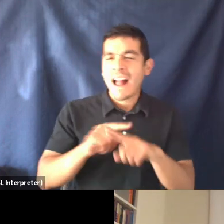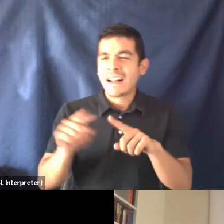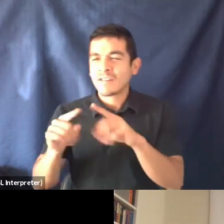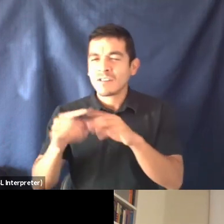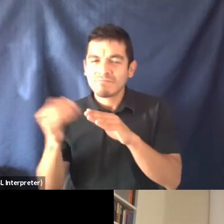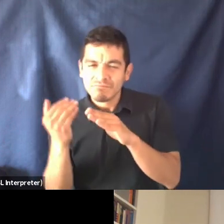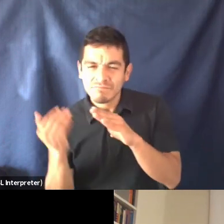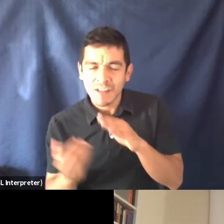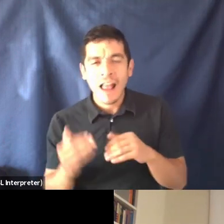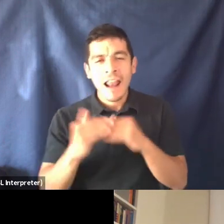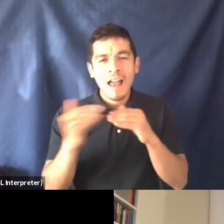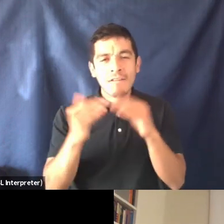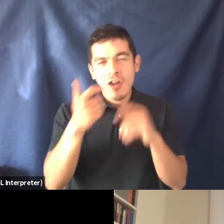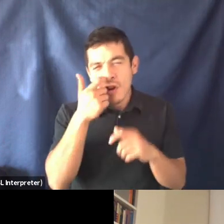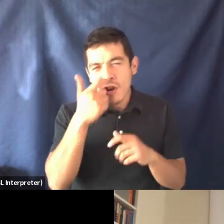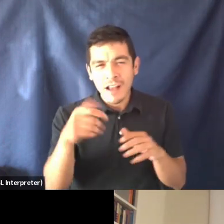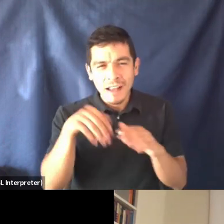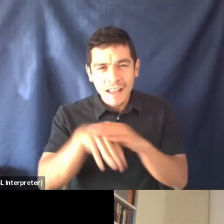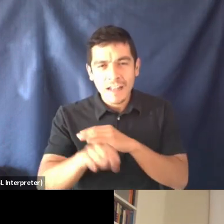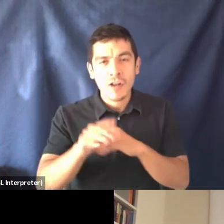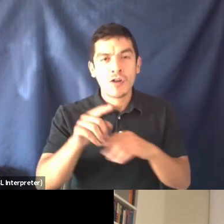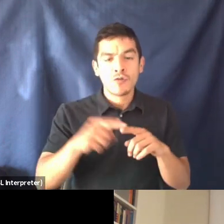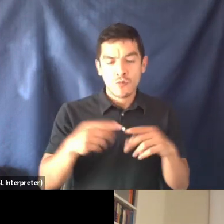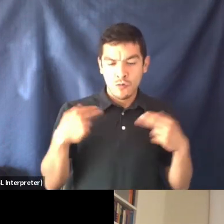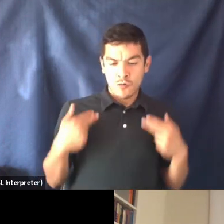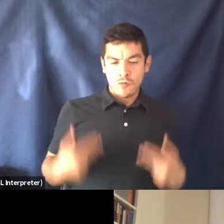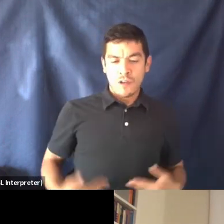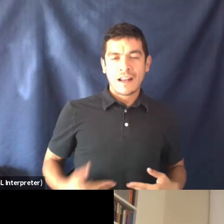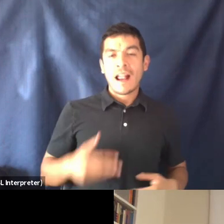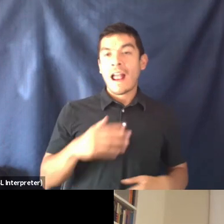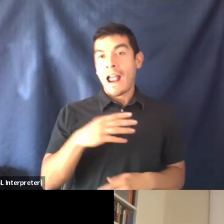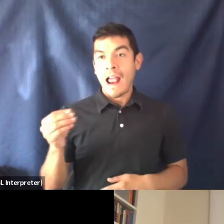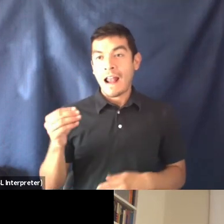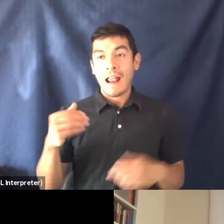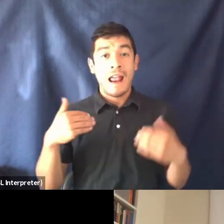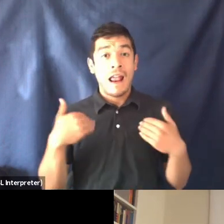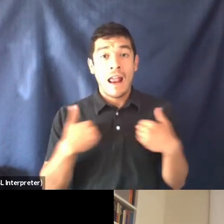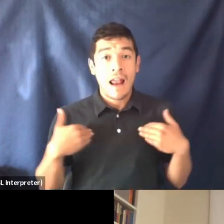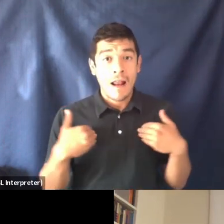and how it relates to stray animals and refugees and the unhoused and all of that.